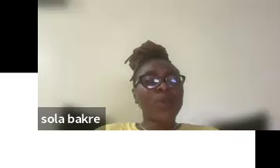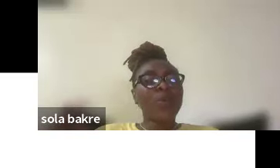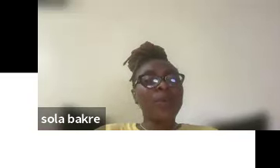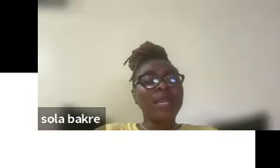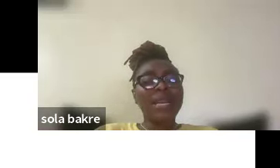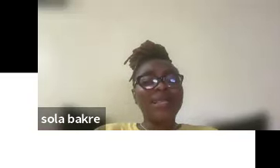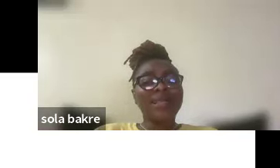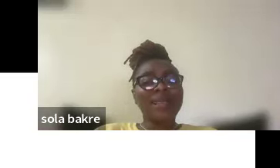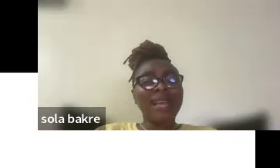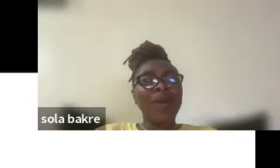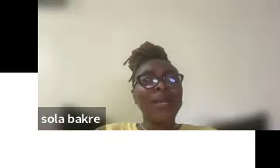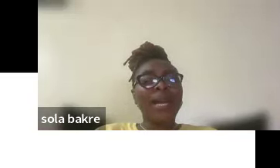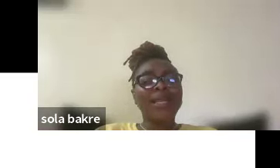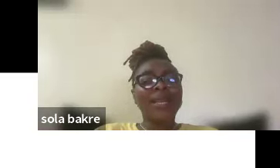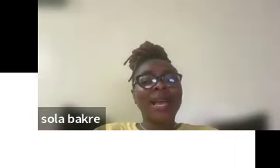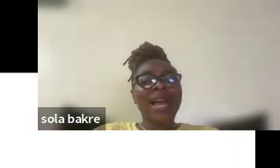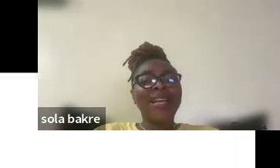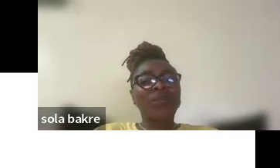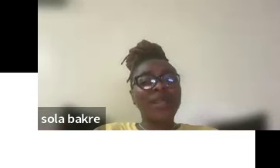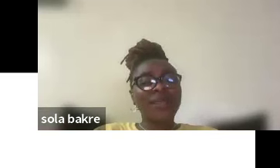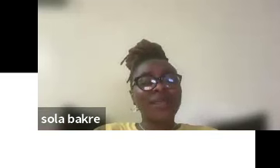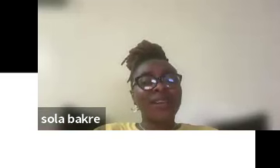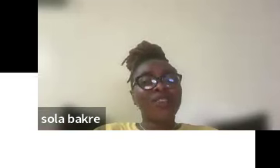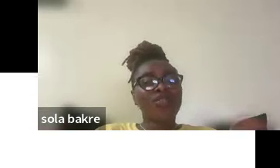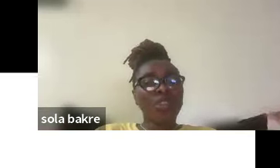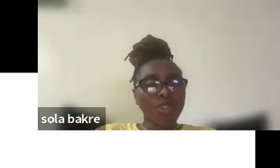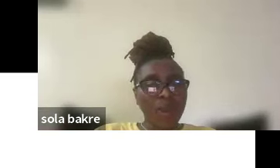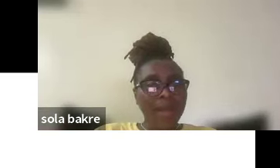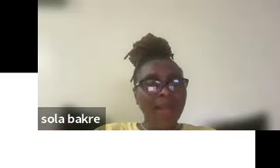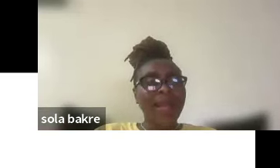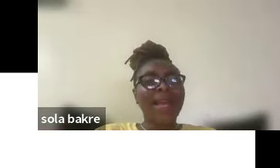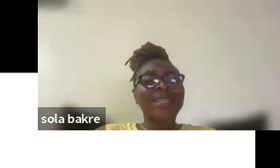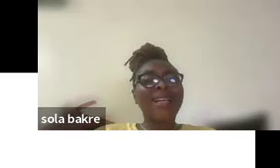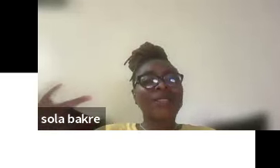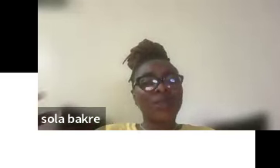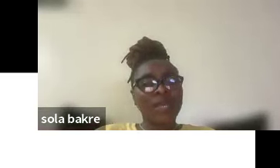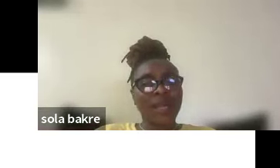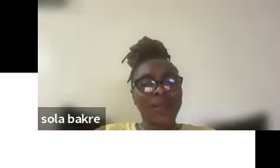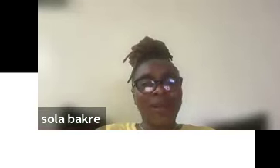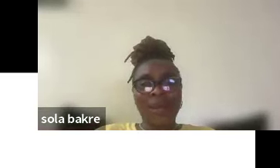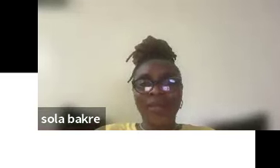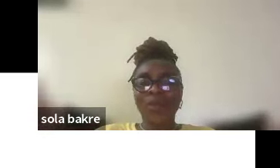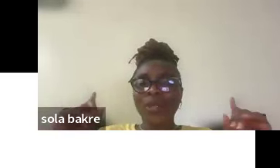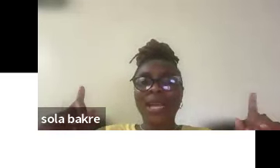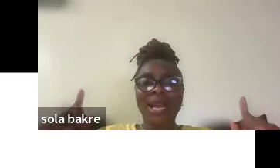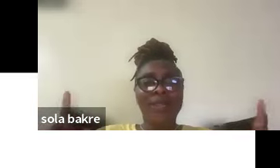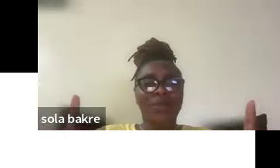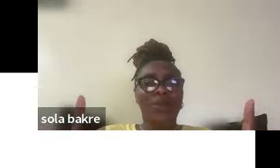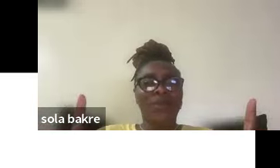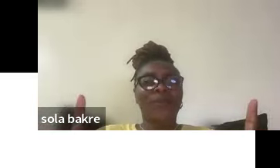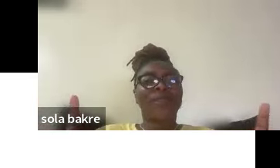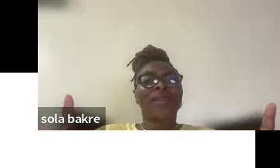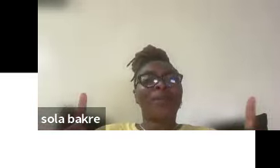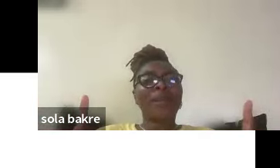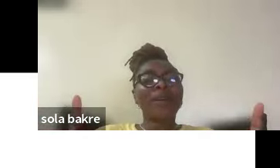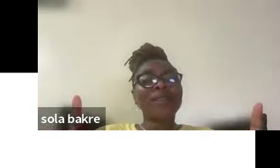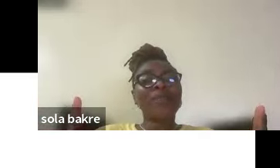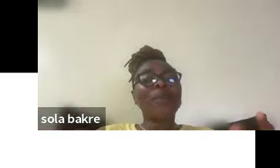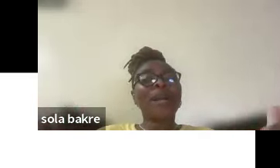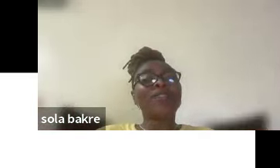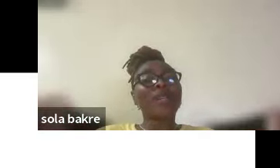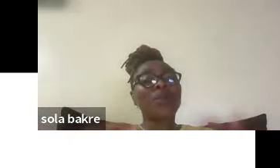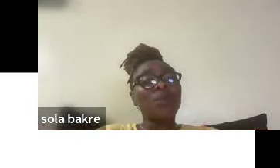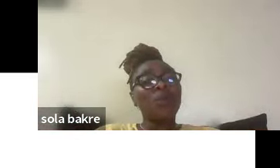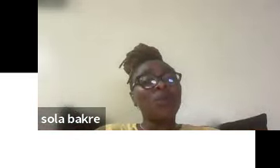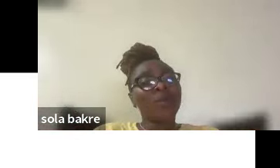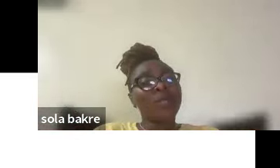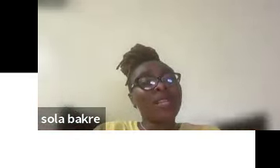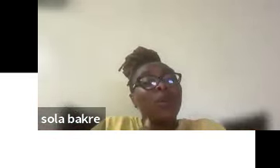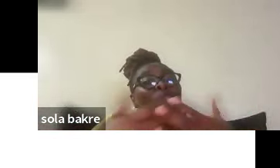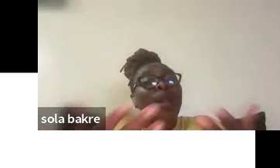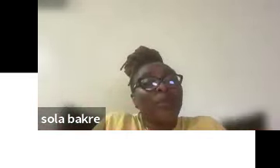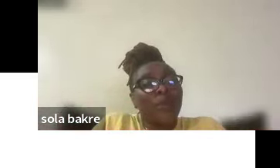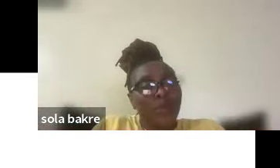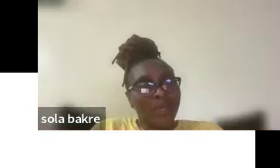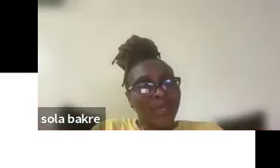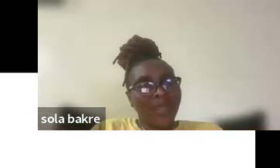sola bakre: So we'll be looking at seeing how we can address structural and attitudinal barriers. Not that attitude, because people can try to say they want to help you.